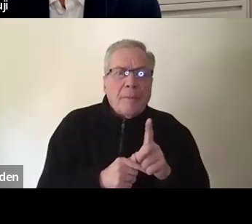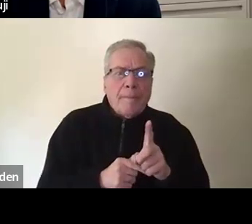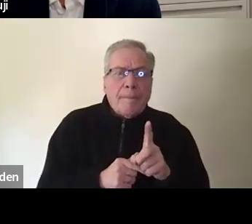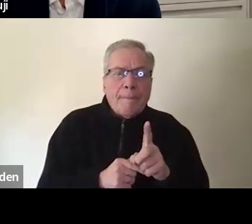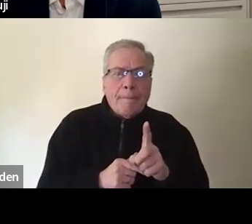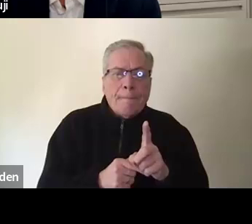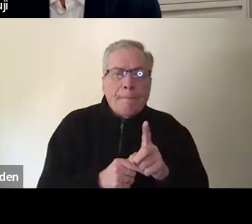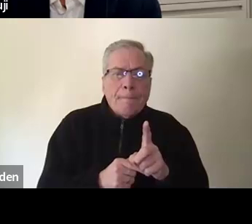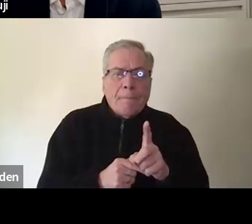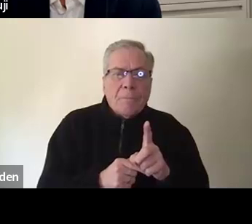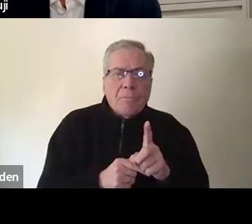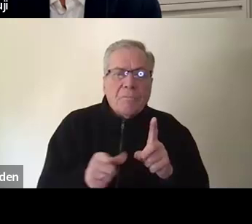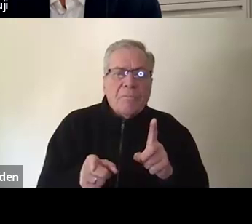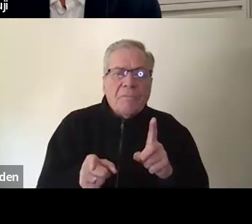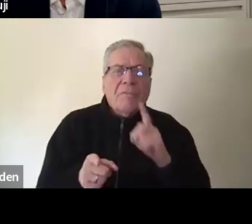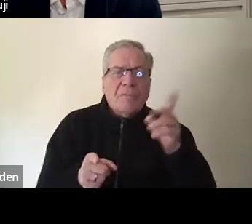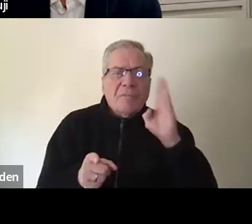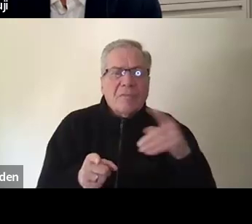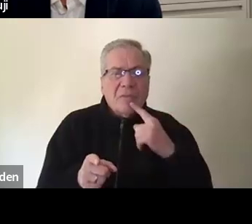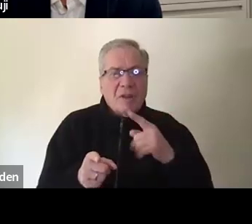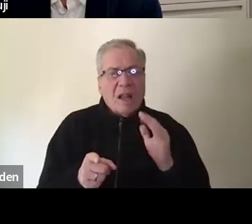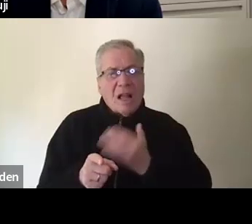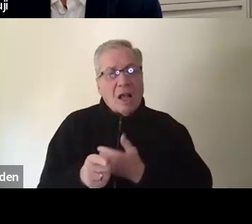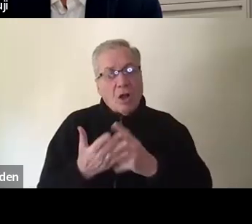Hi. So our program is a two year program,